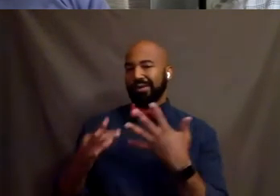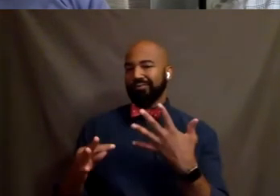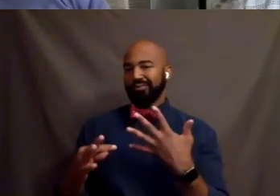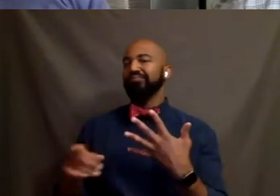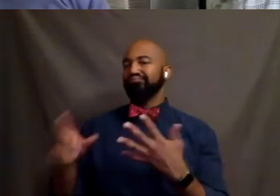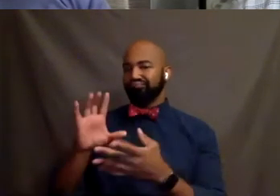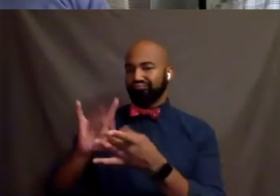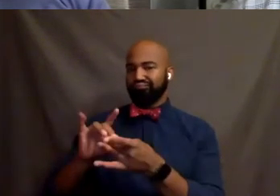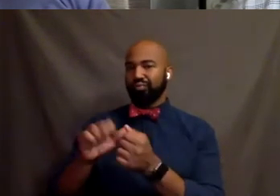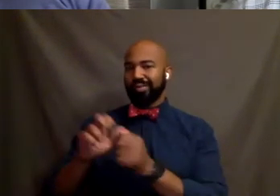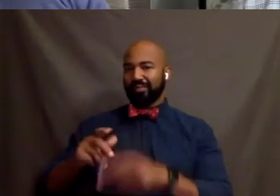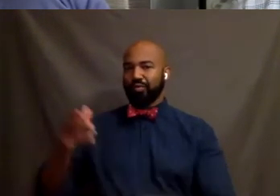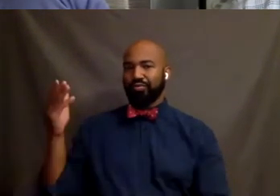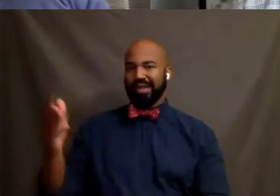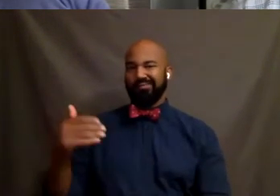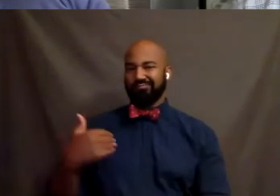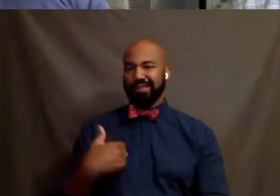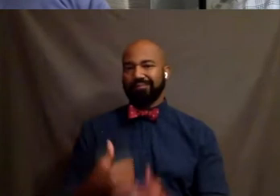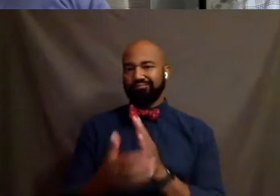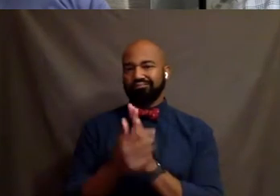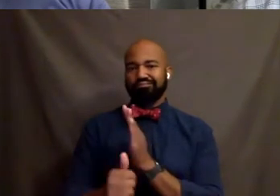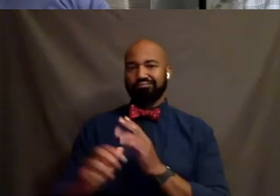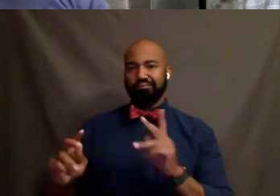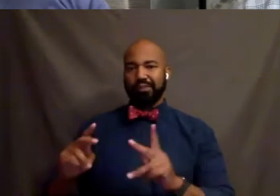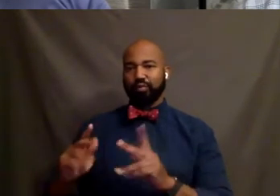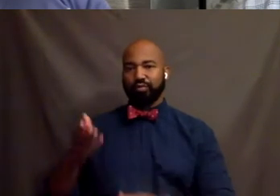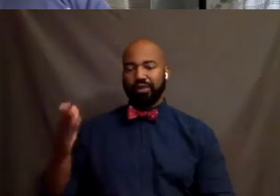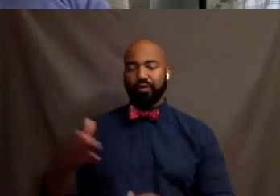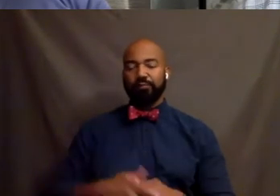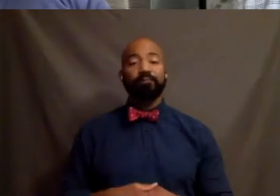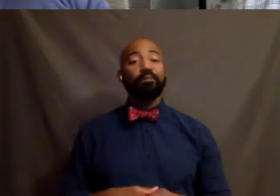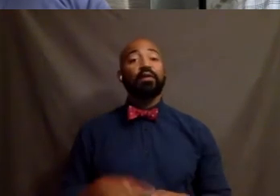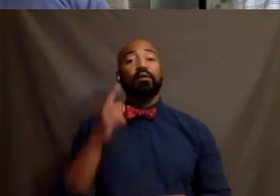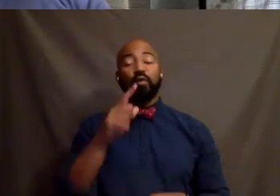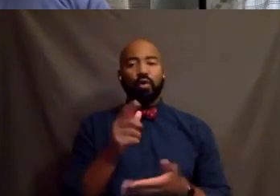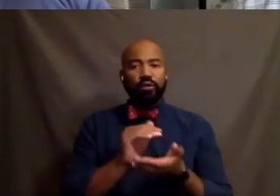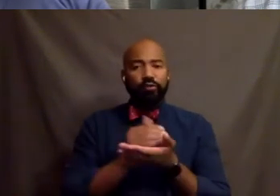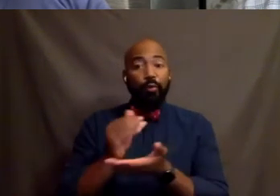If people are interested in looking at that dosing piece, the University of California San Francisco,